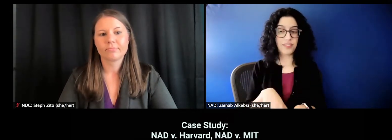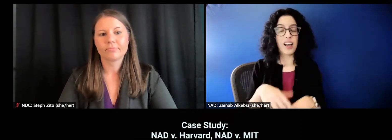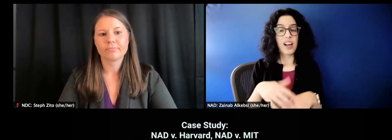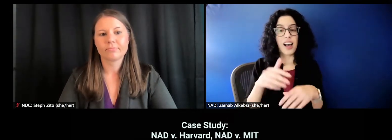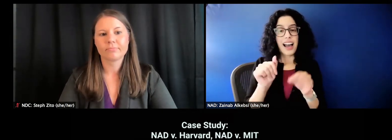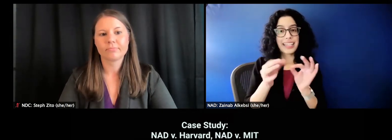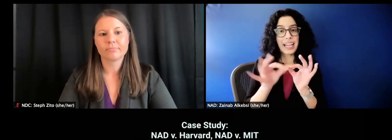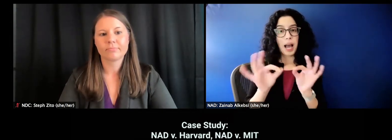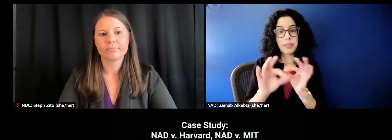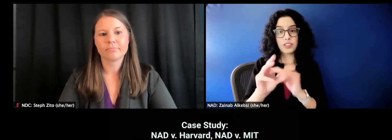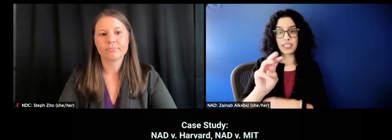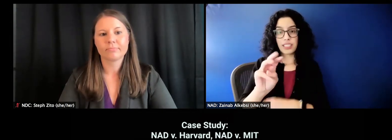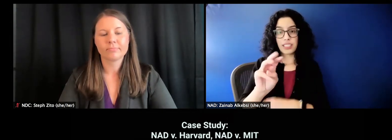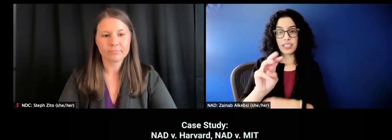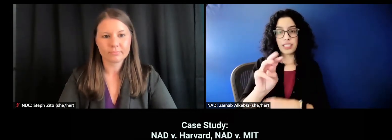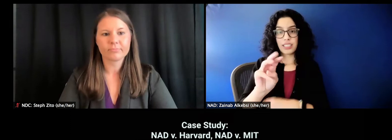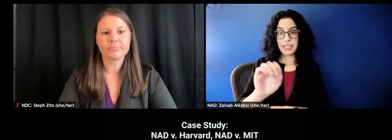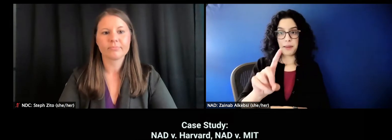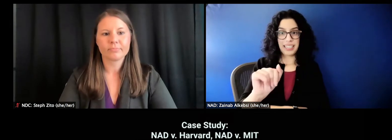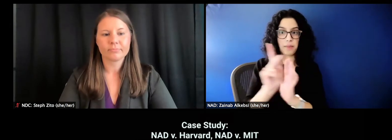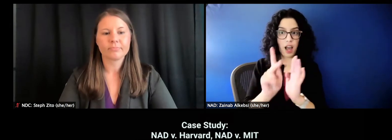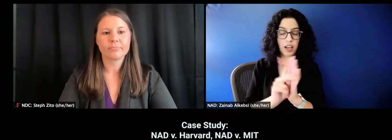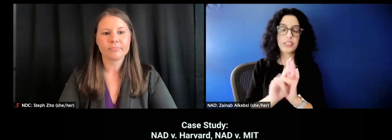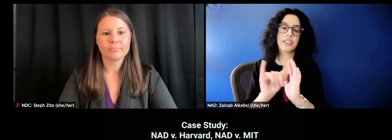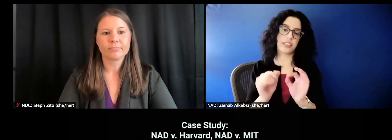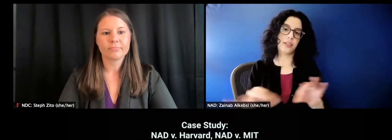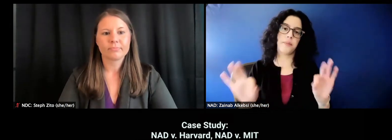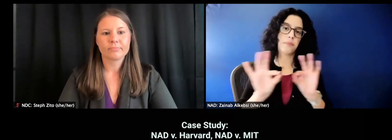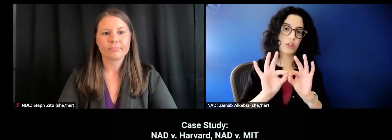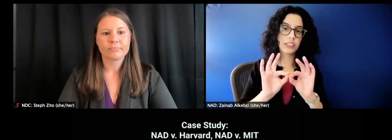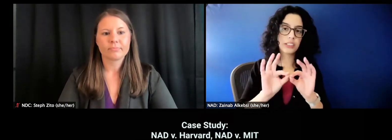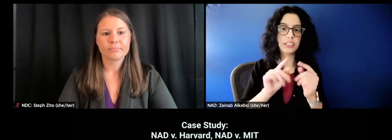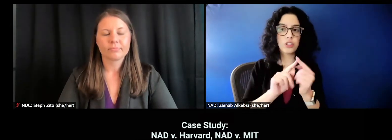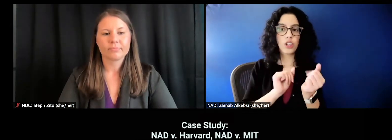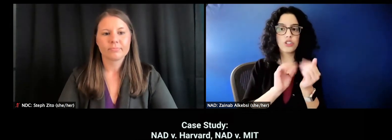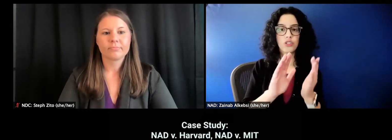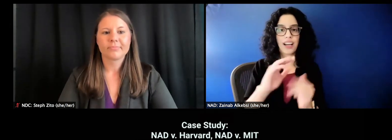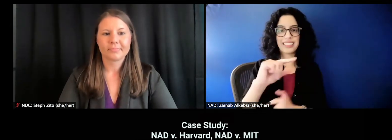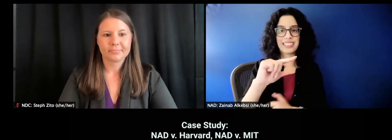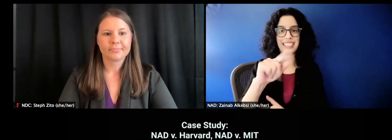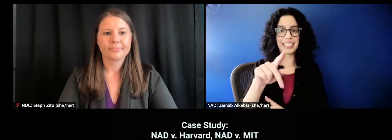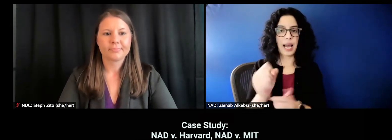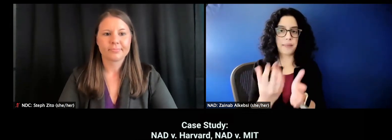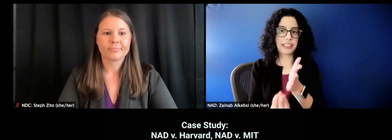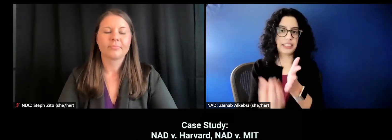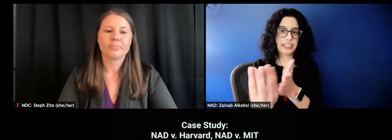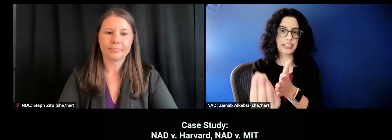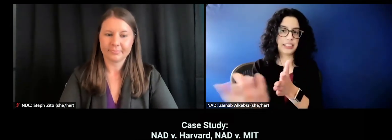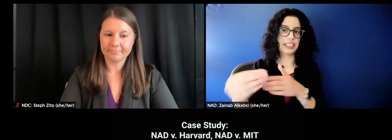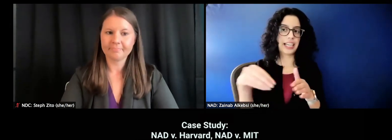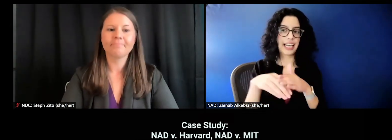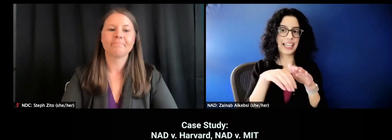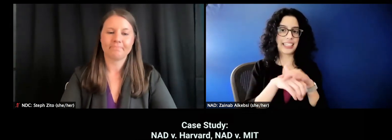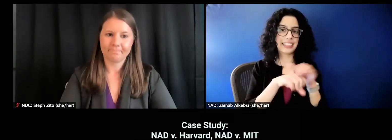A captioned media policy is important to address gaps in accessibility.